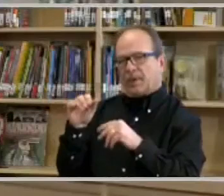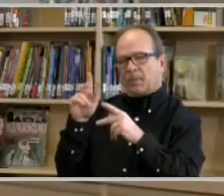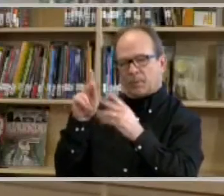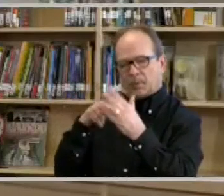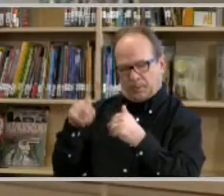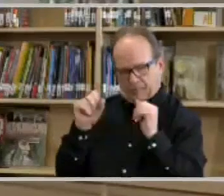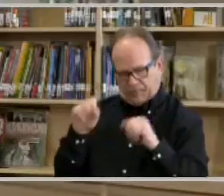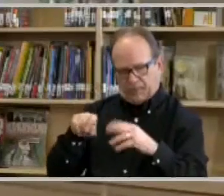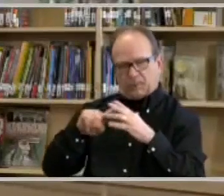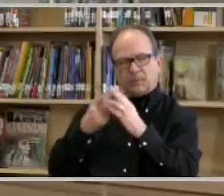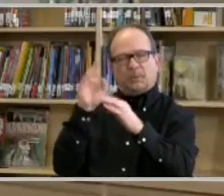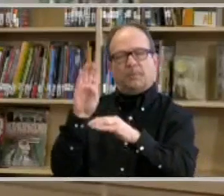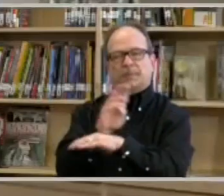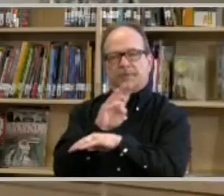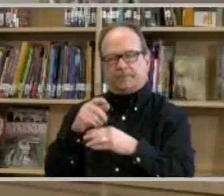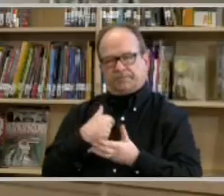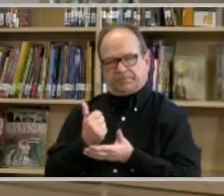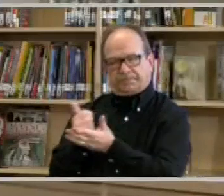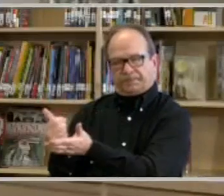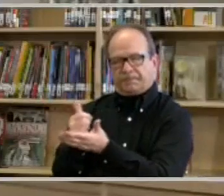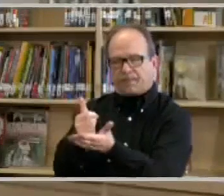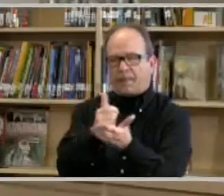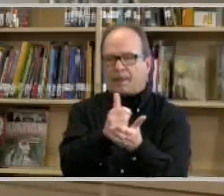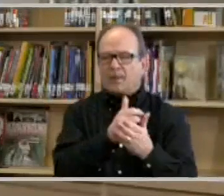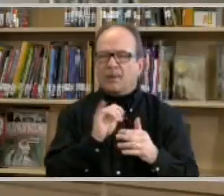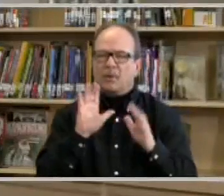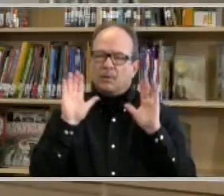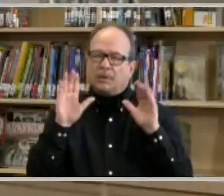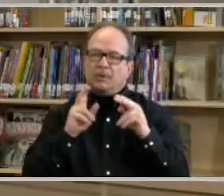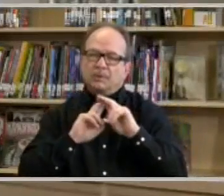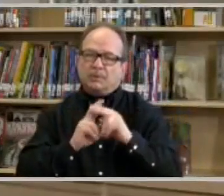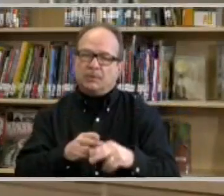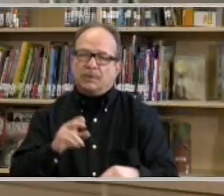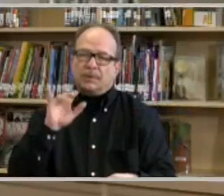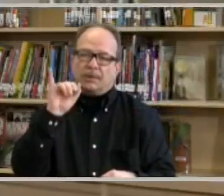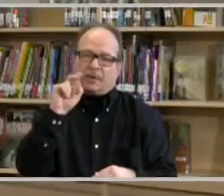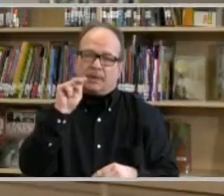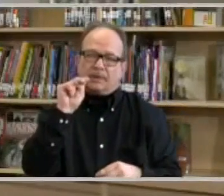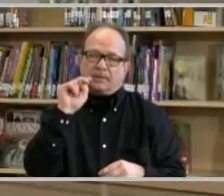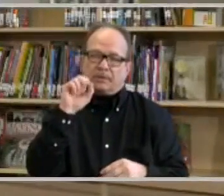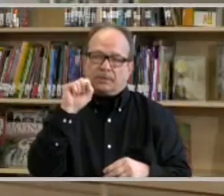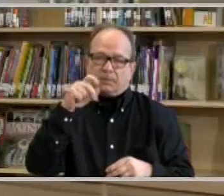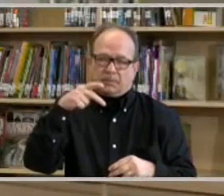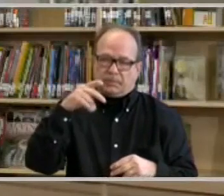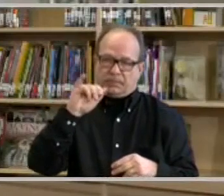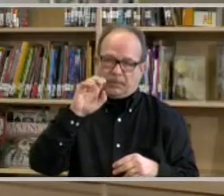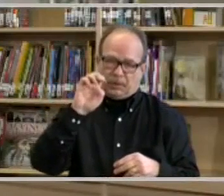SHORT FEW MONTHS, WE HAVE SEEN